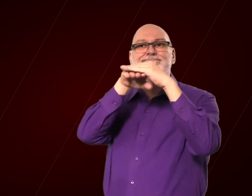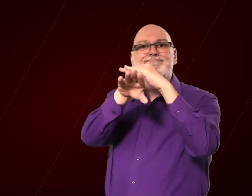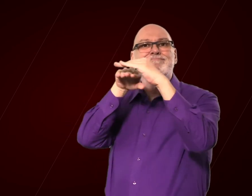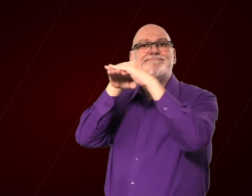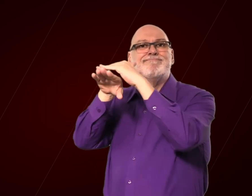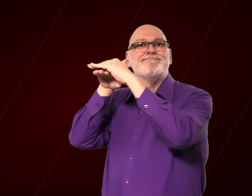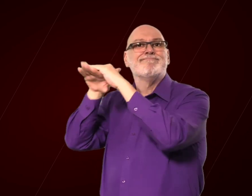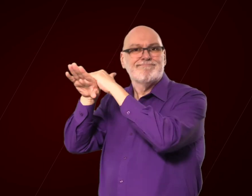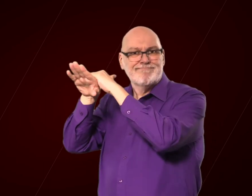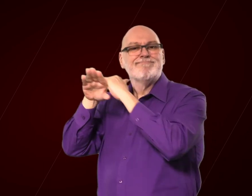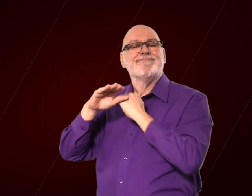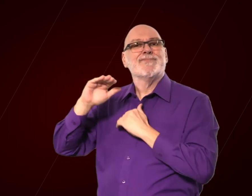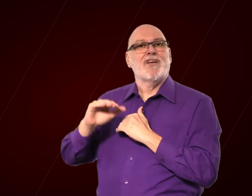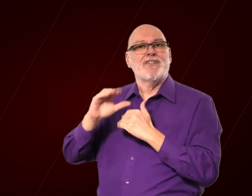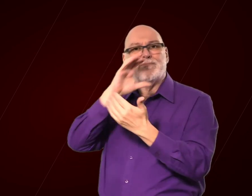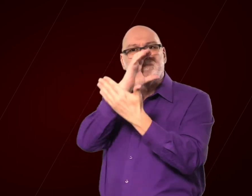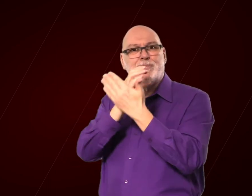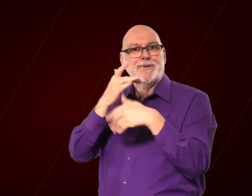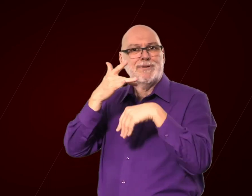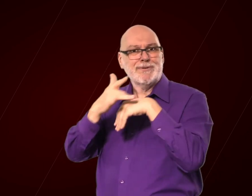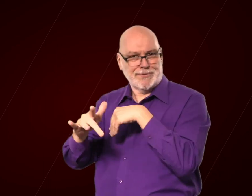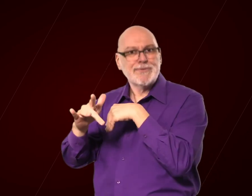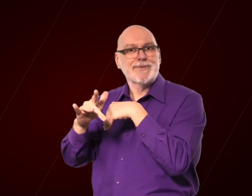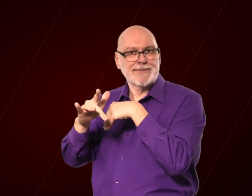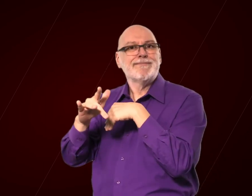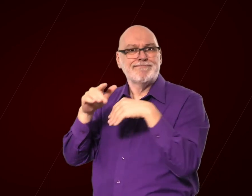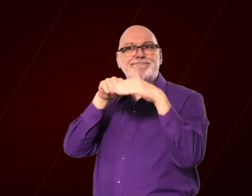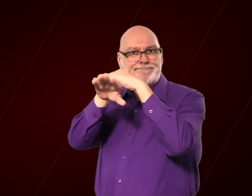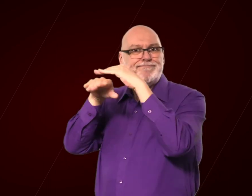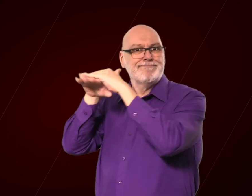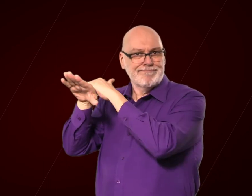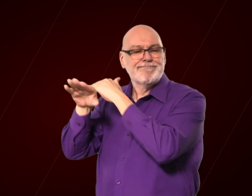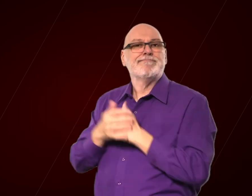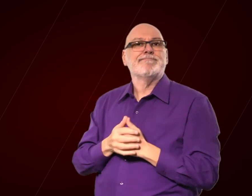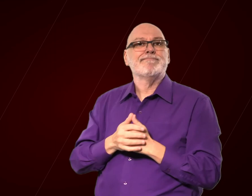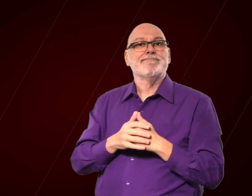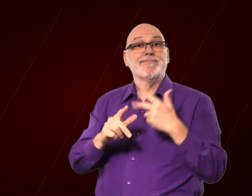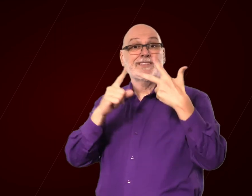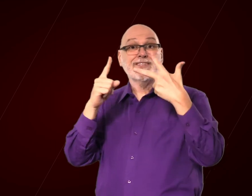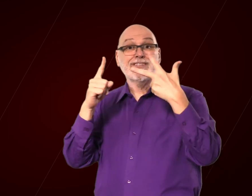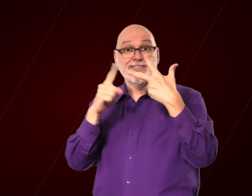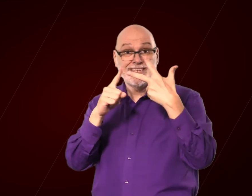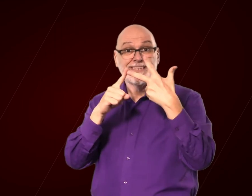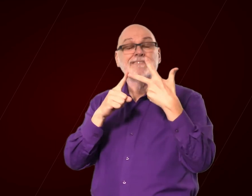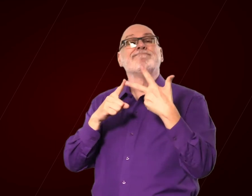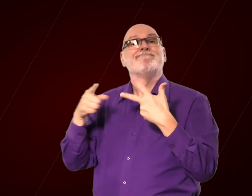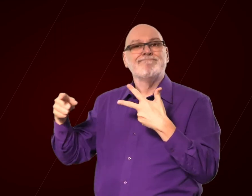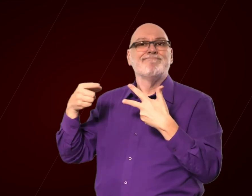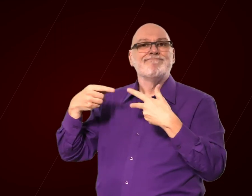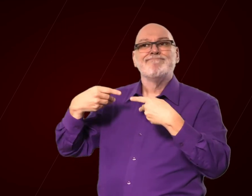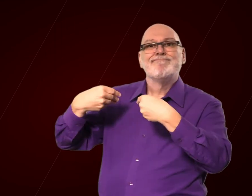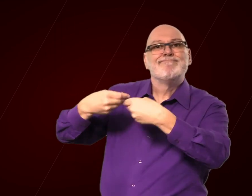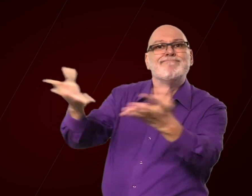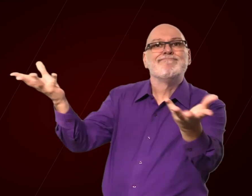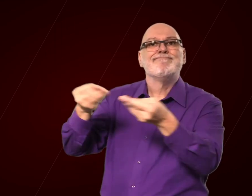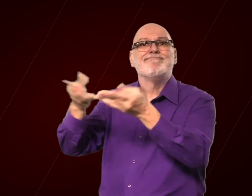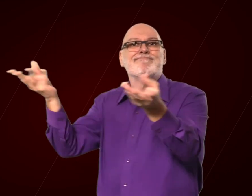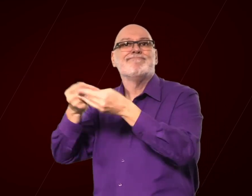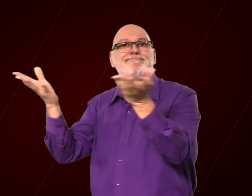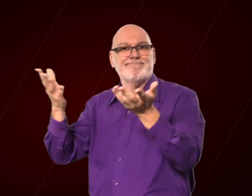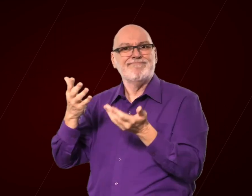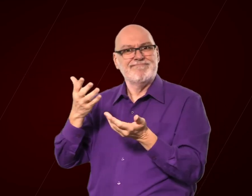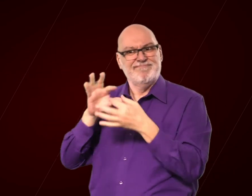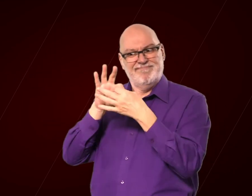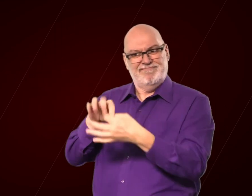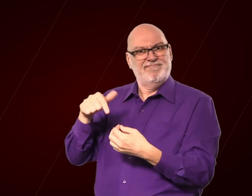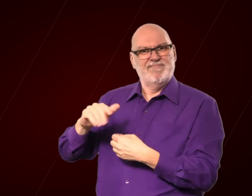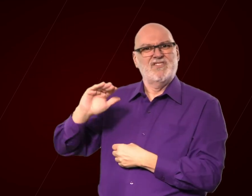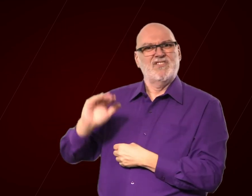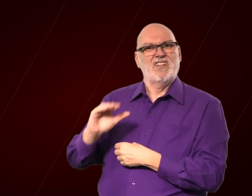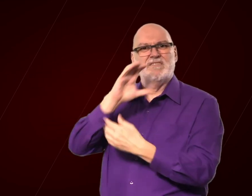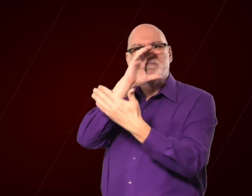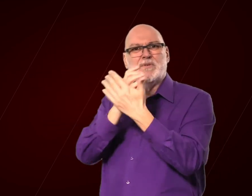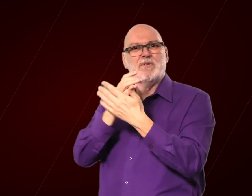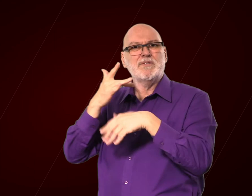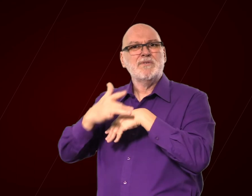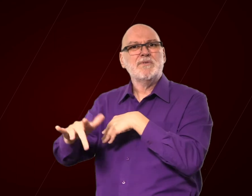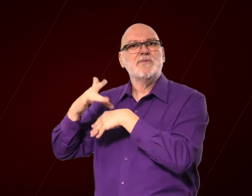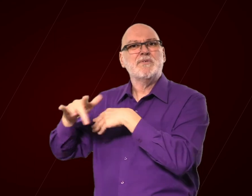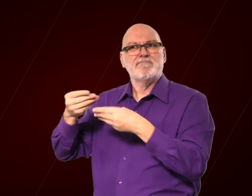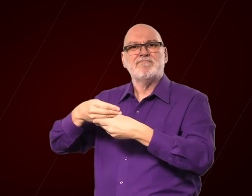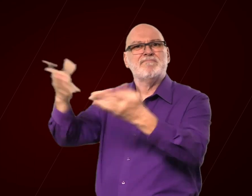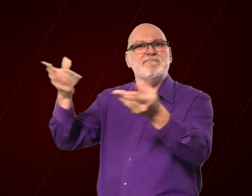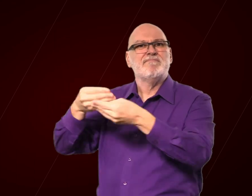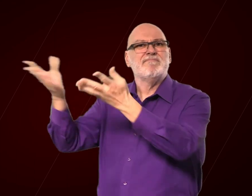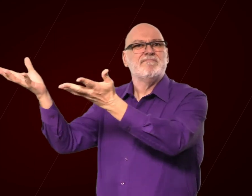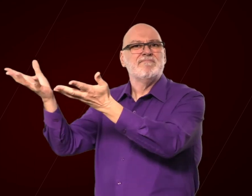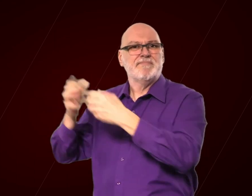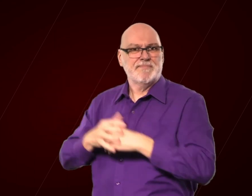and three count of making available child pornography;